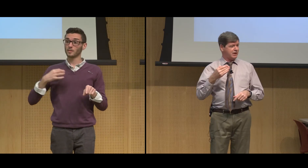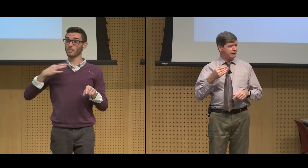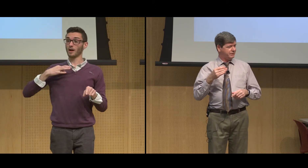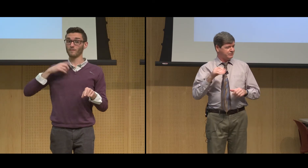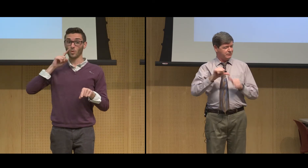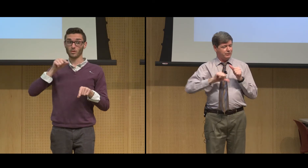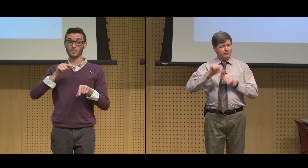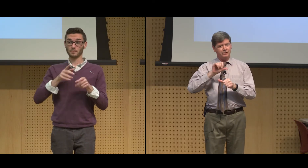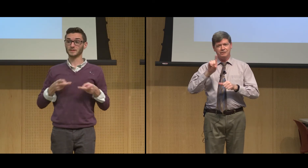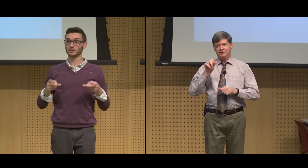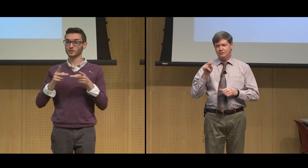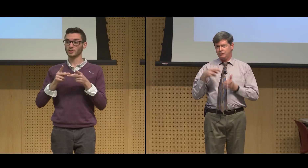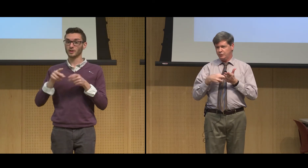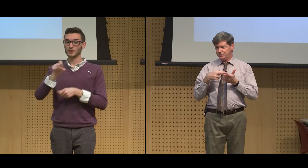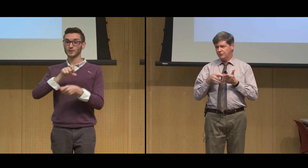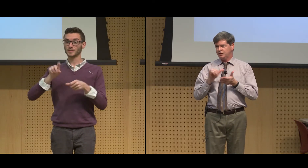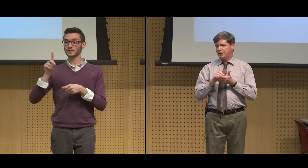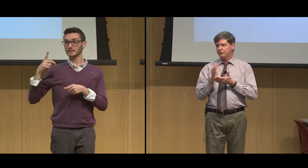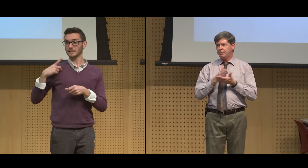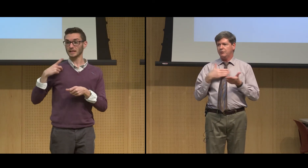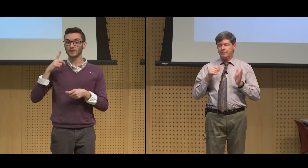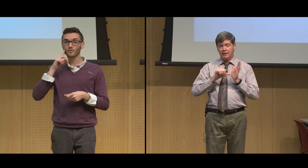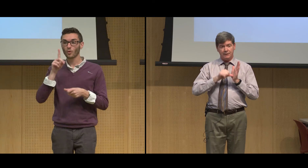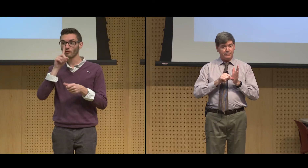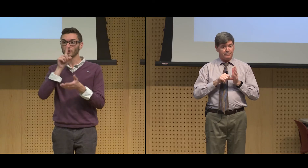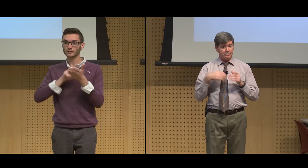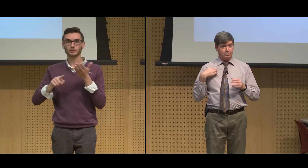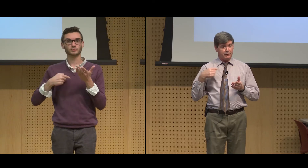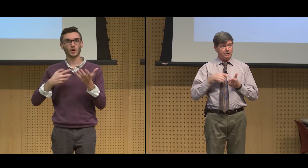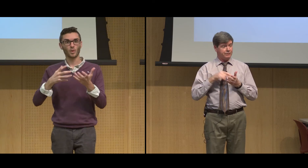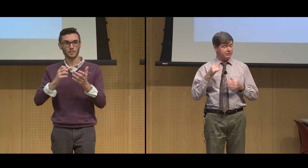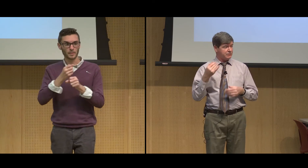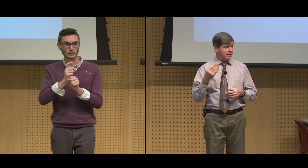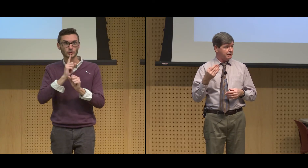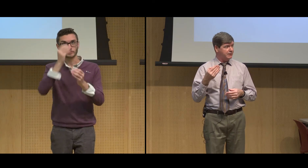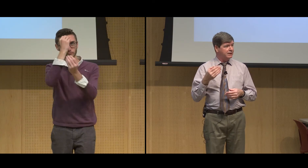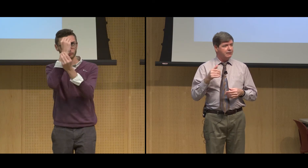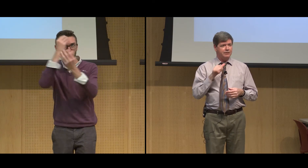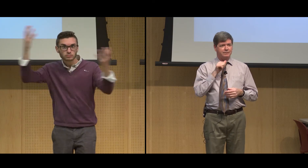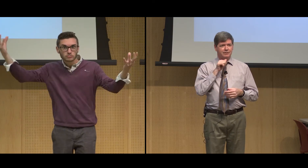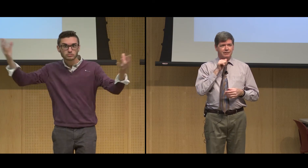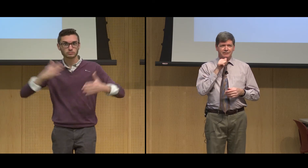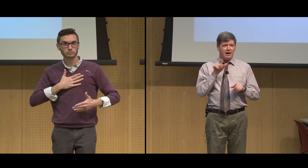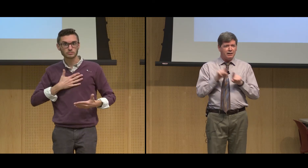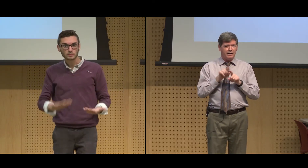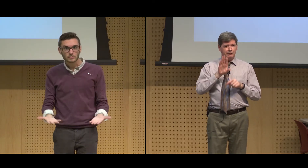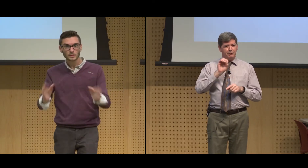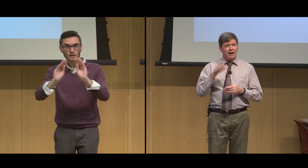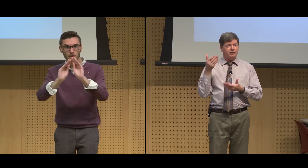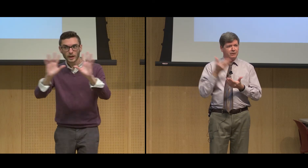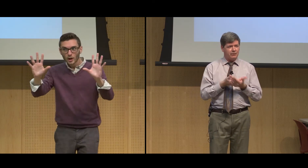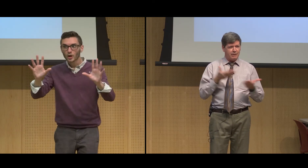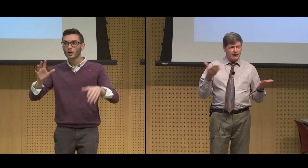you know, associate dean for research, that was part of my emphasis in applying for this job is it's not like Bob's gonna arrive here